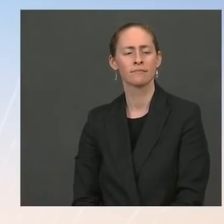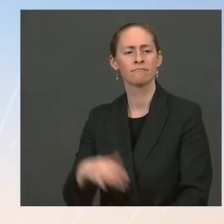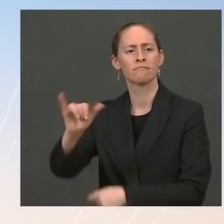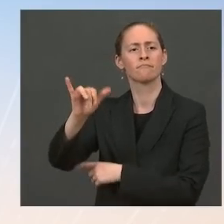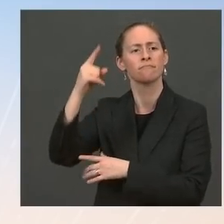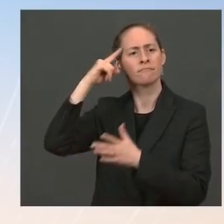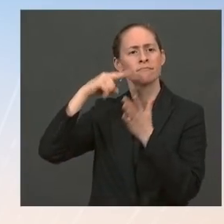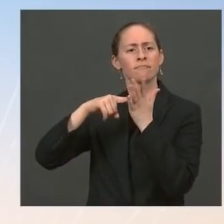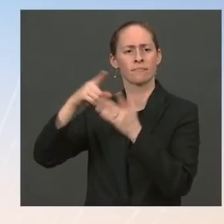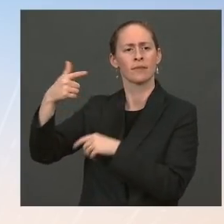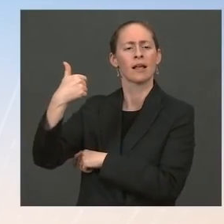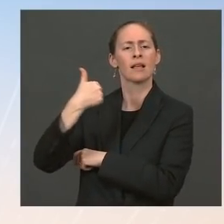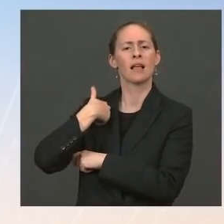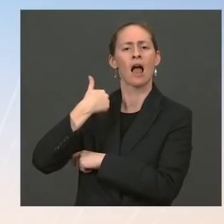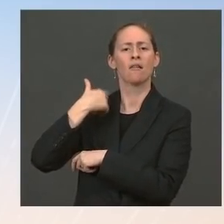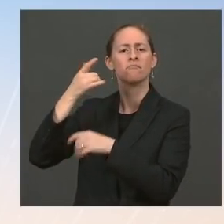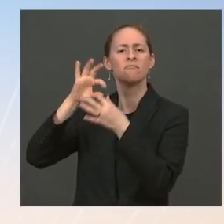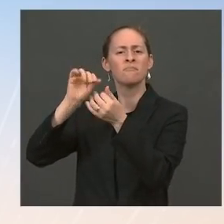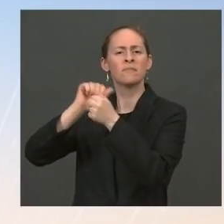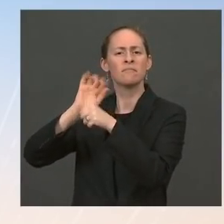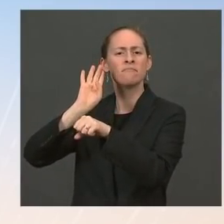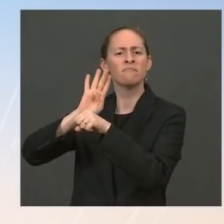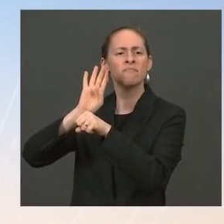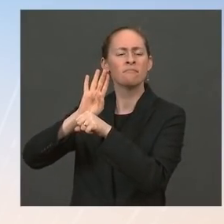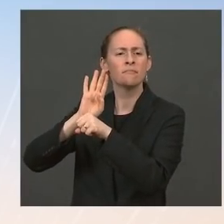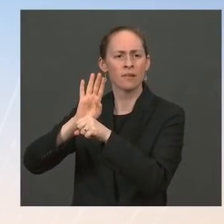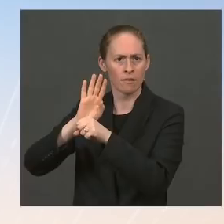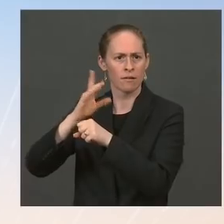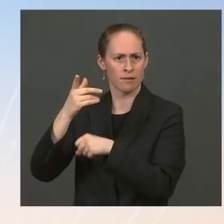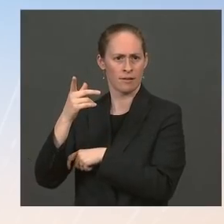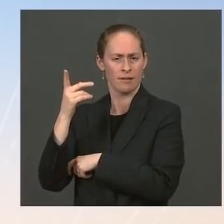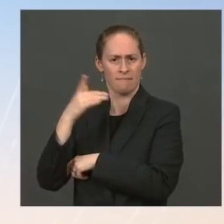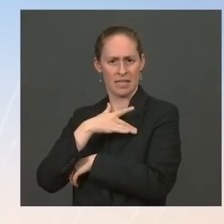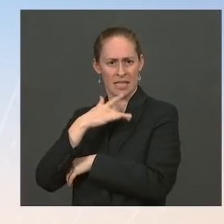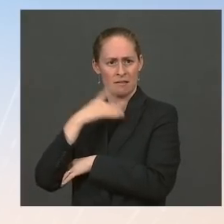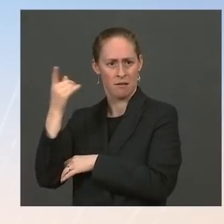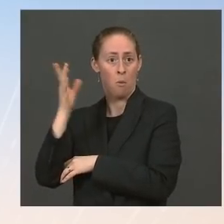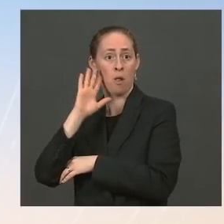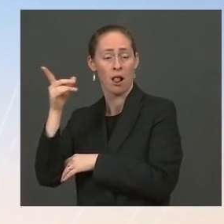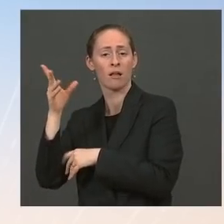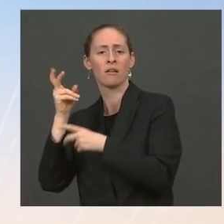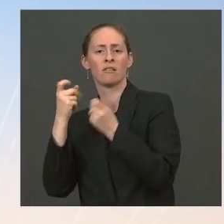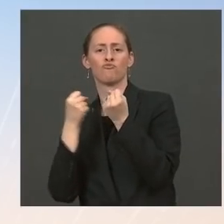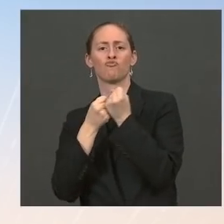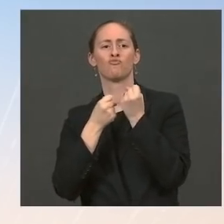"President Biden has doubled down on some of Trump's policies and, in other cases, taken actions that are directly against Canada's interests."